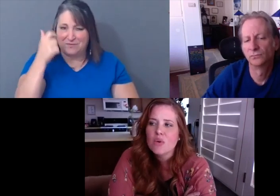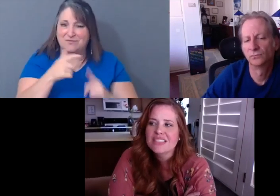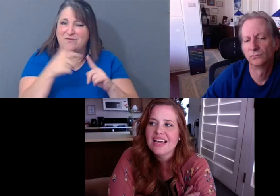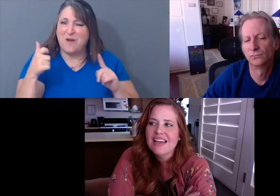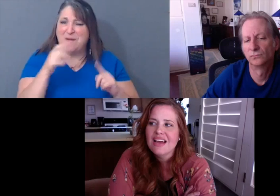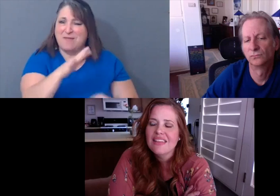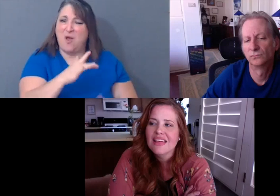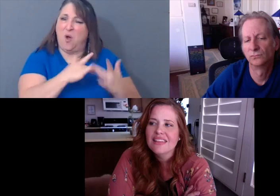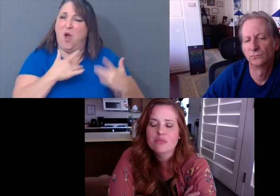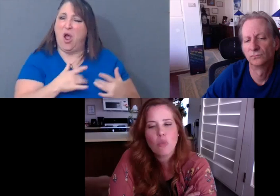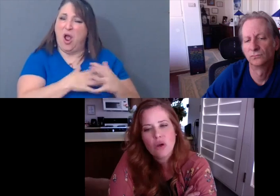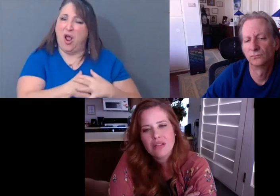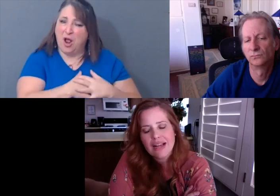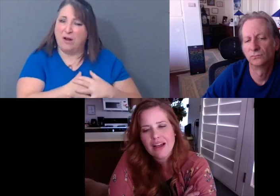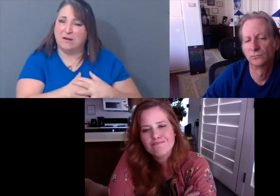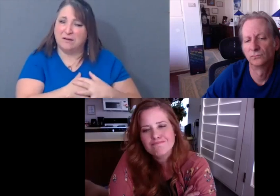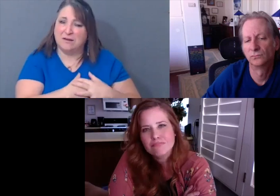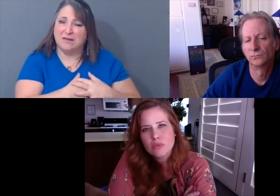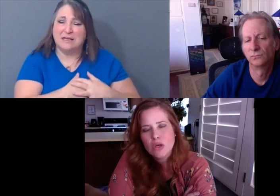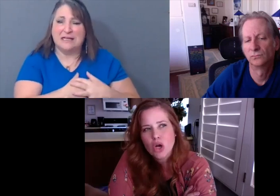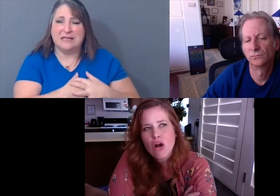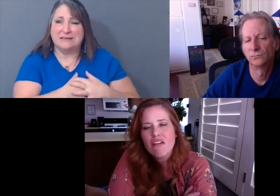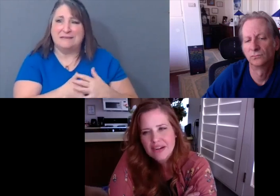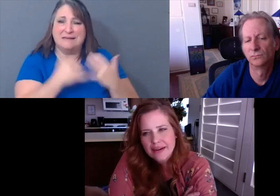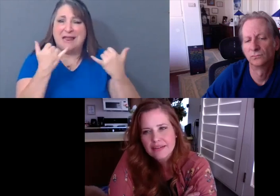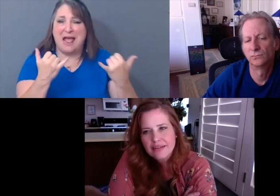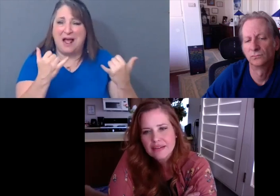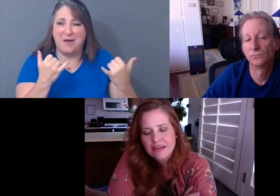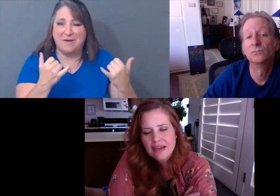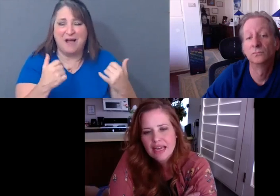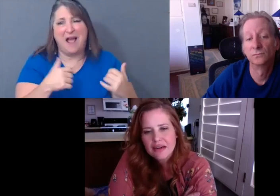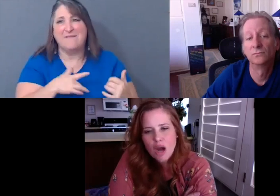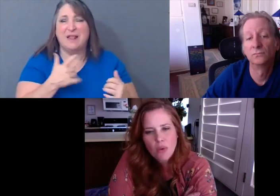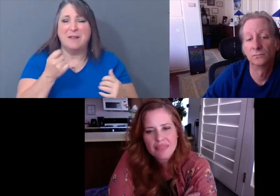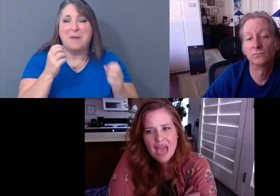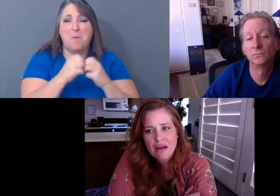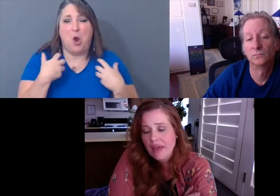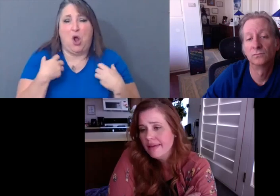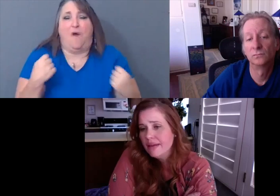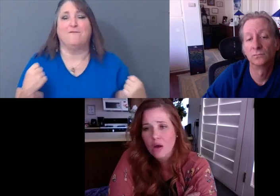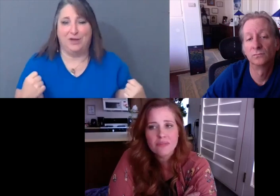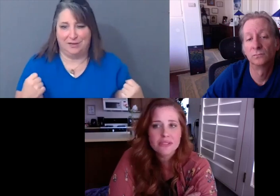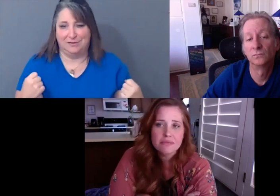I don't want to say a bit more like confident in knowing that, hey, you know,